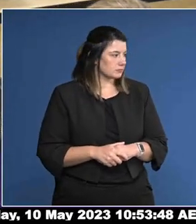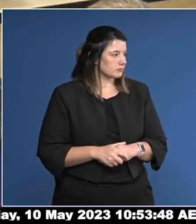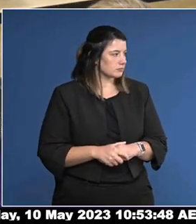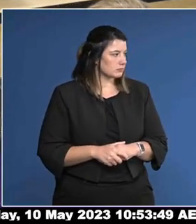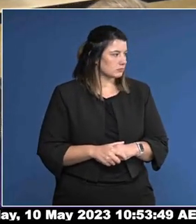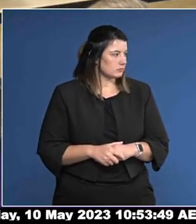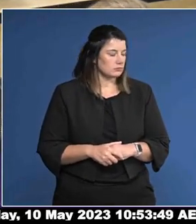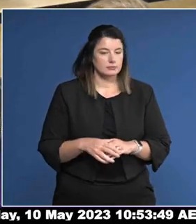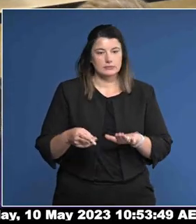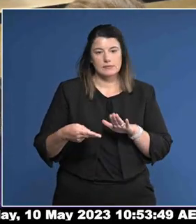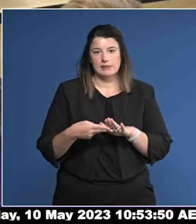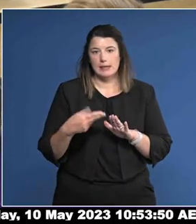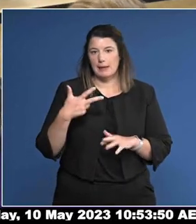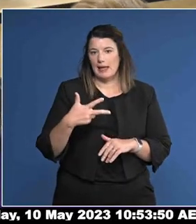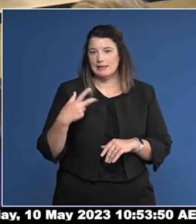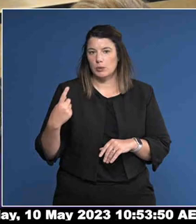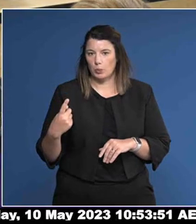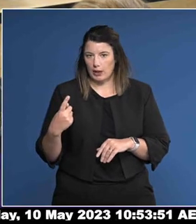tab 81 of the Hearing Book B2.